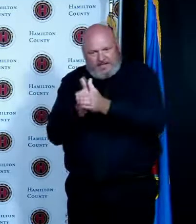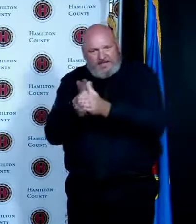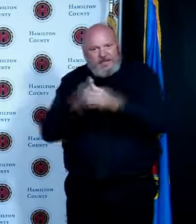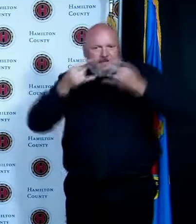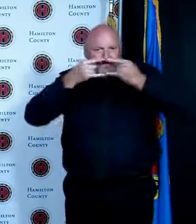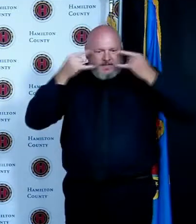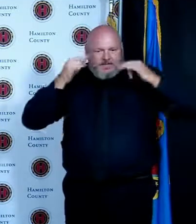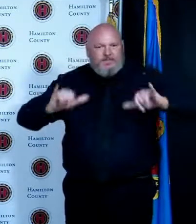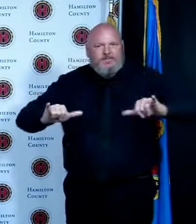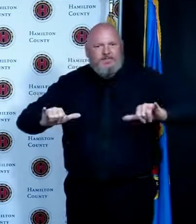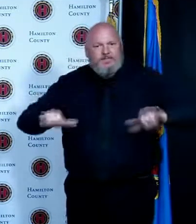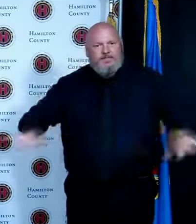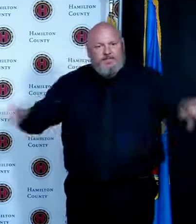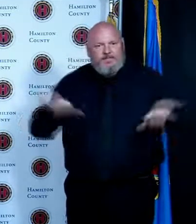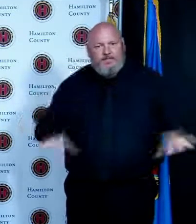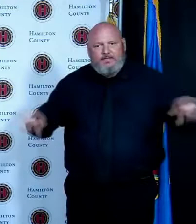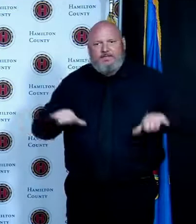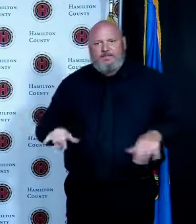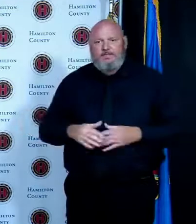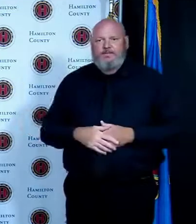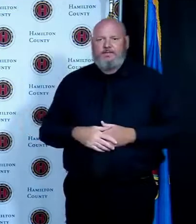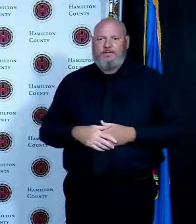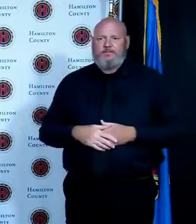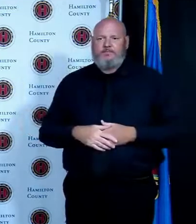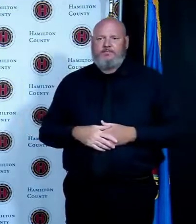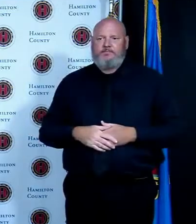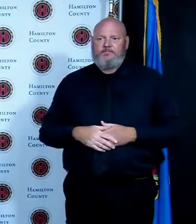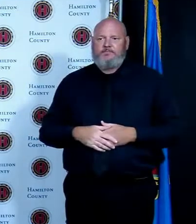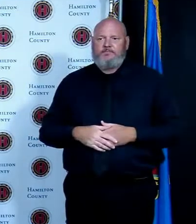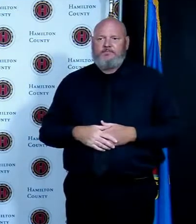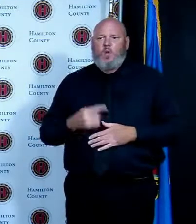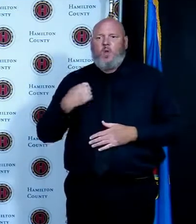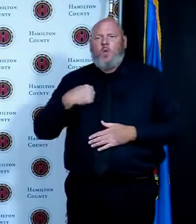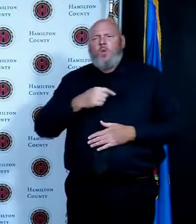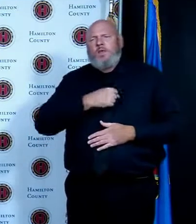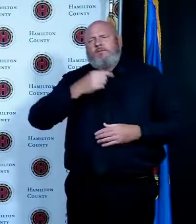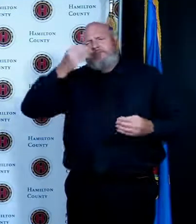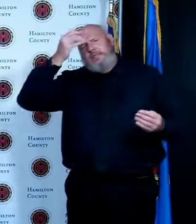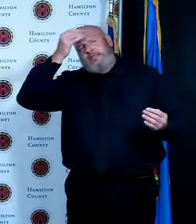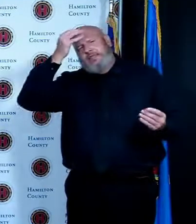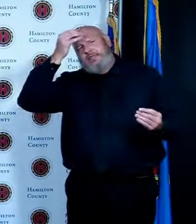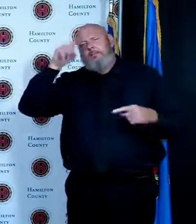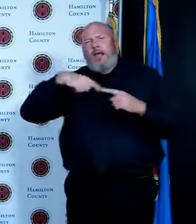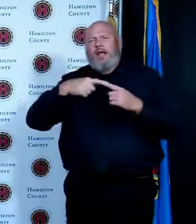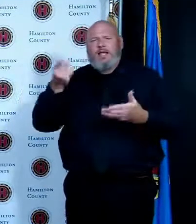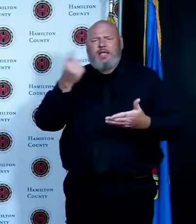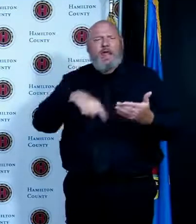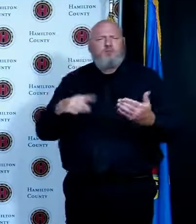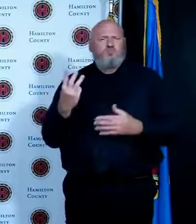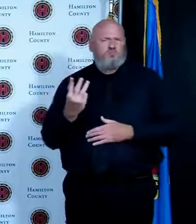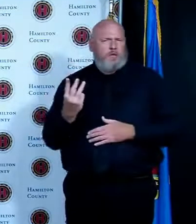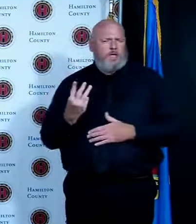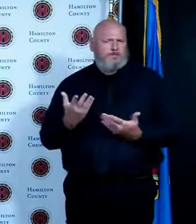uh I think we we have been kicking around um something that's been going on kind of below the radar